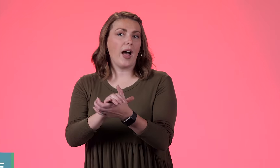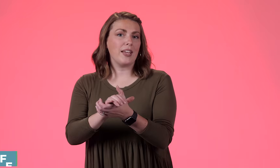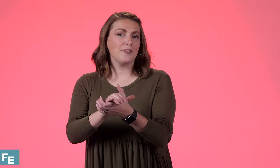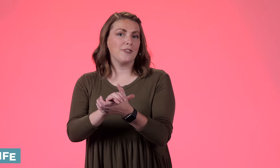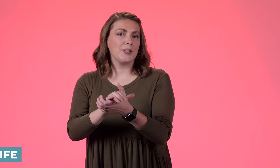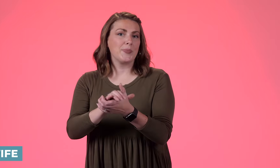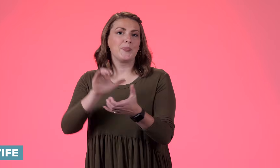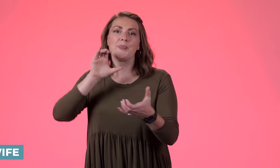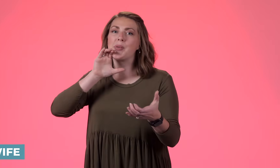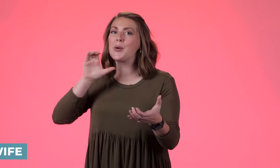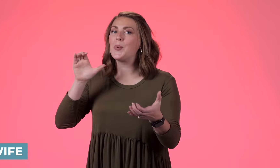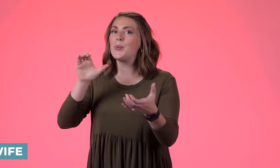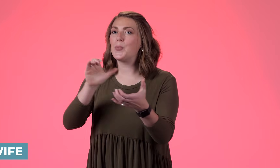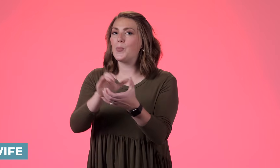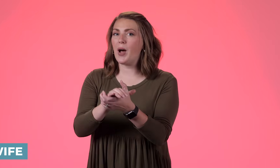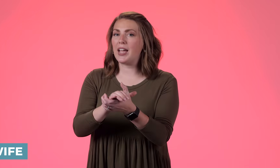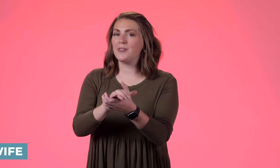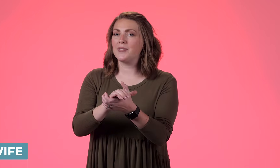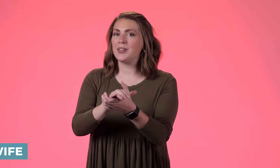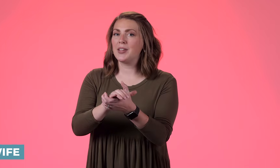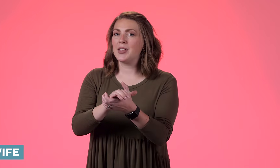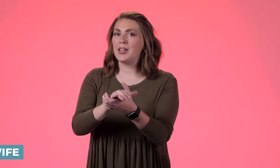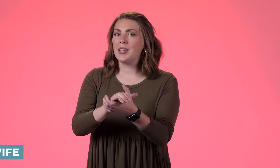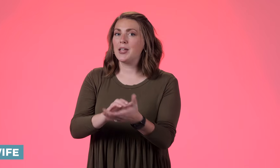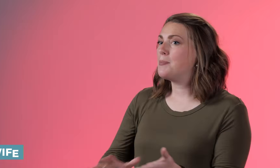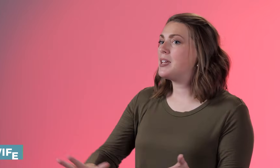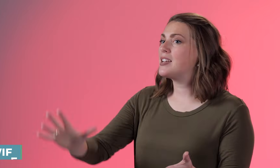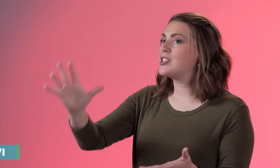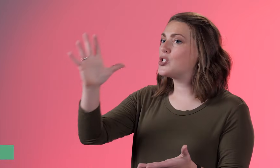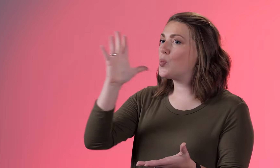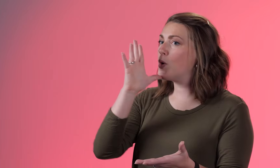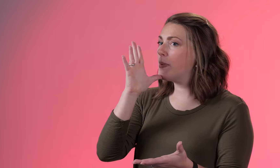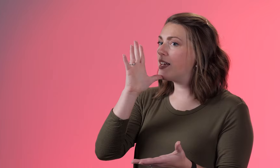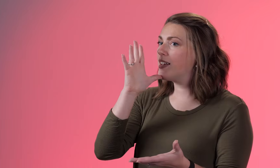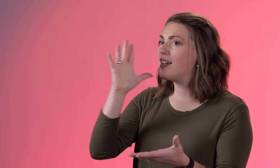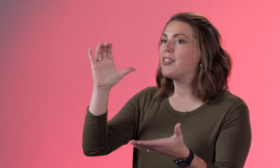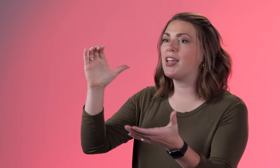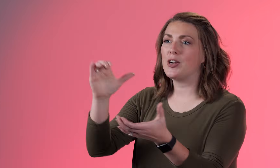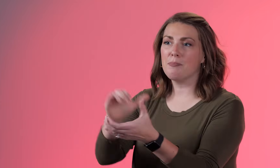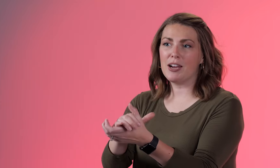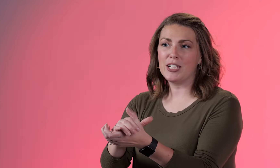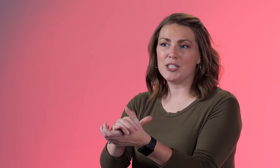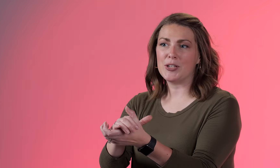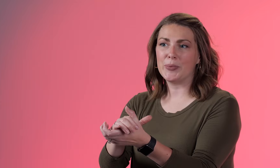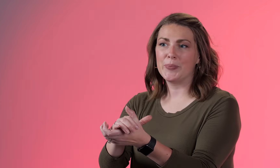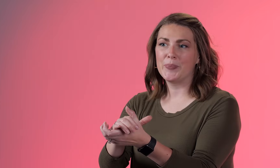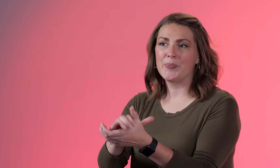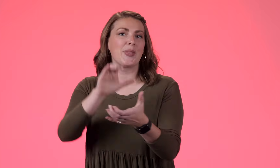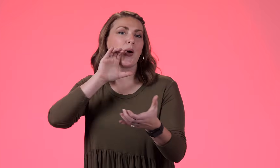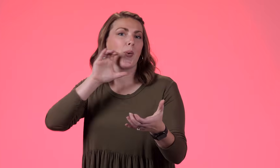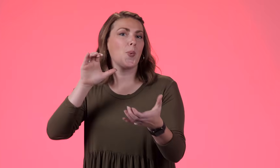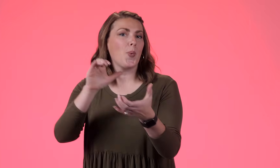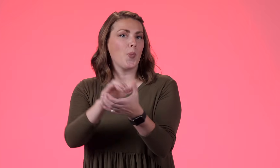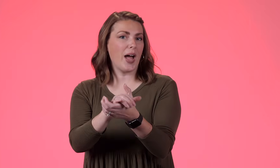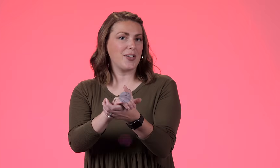WIFE WIFE Because it's the woman that you're married to. WIFE